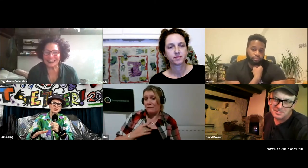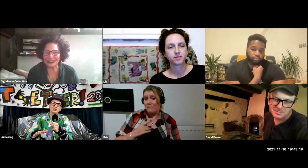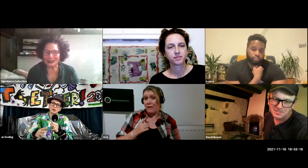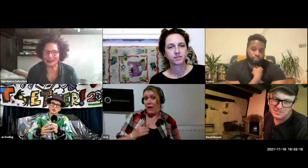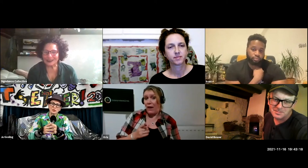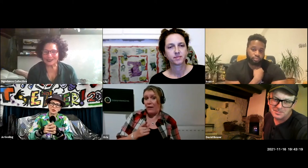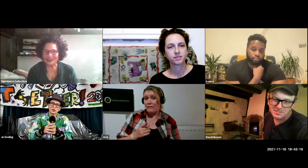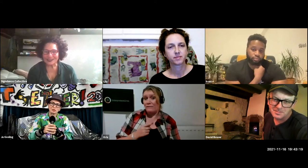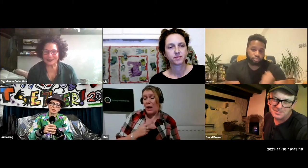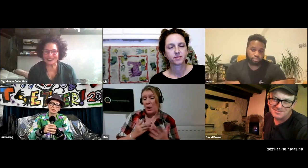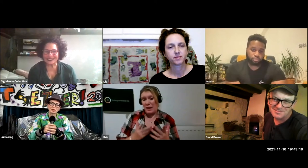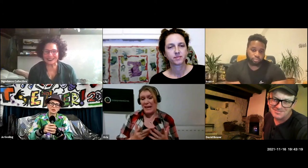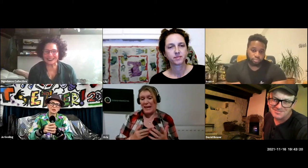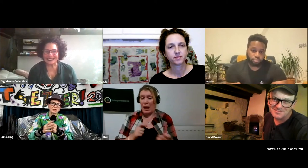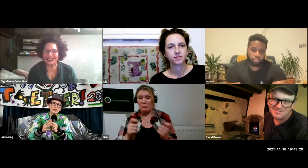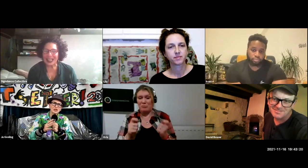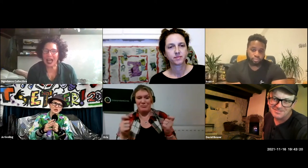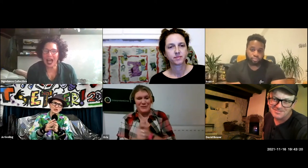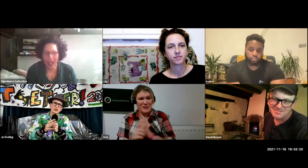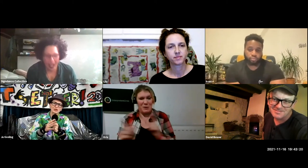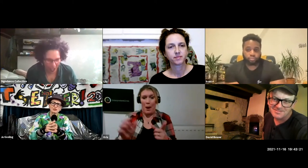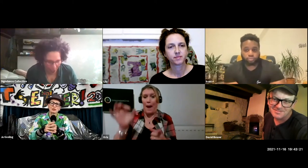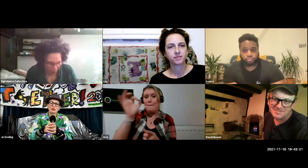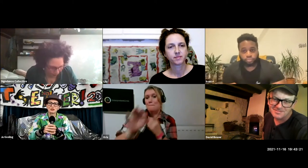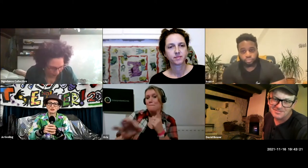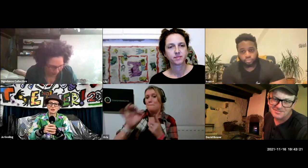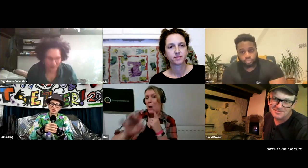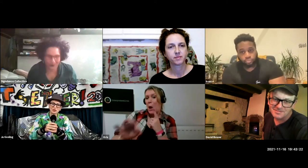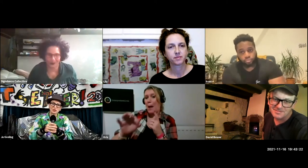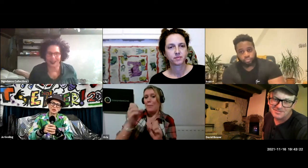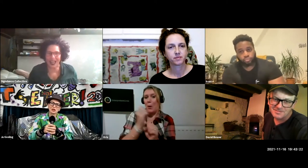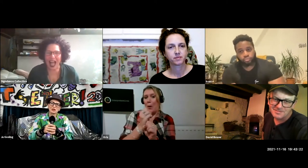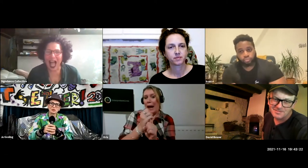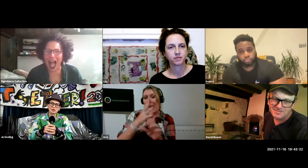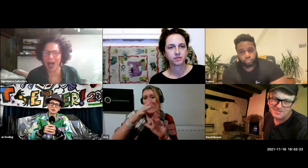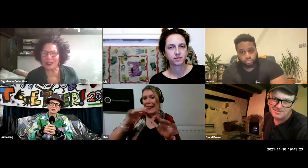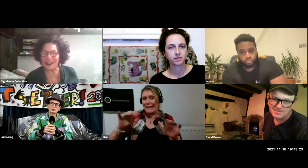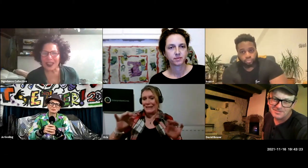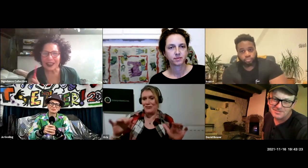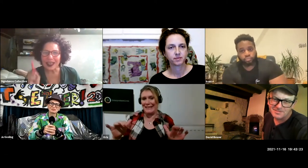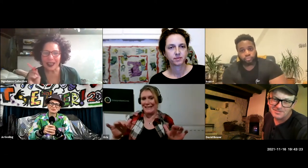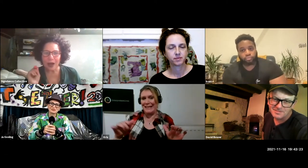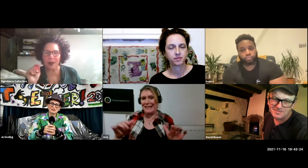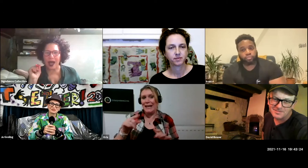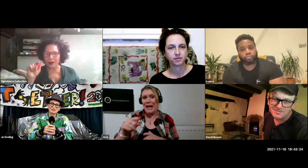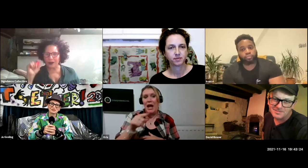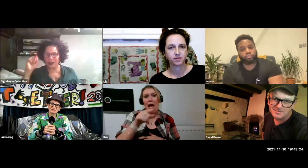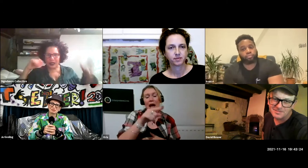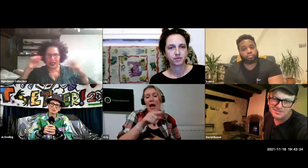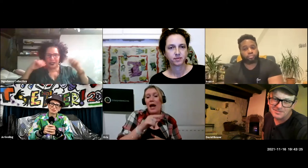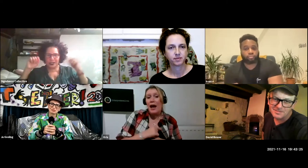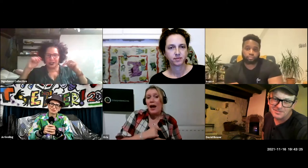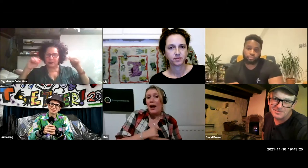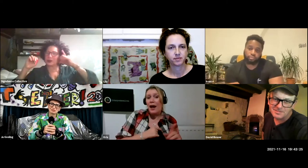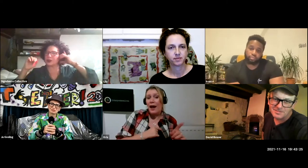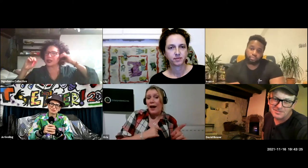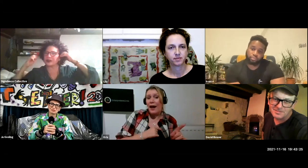he is ready to go perform at your doorstep in Newham! I can't wait! Cheryl is saying